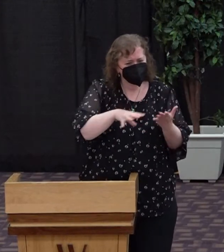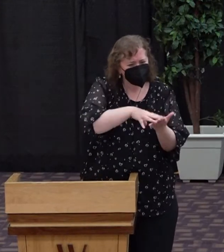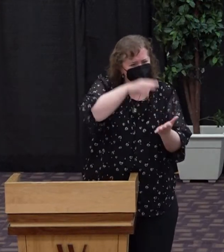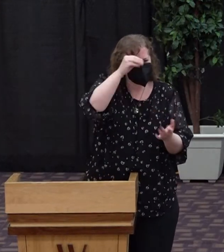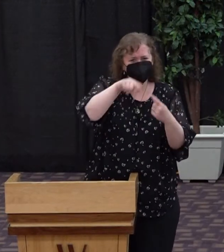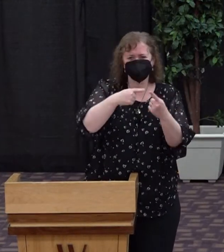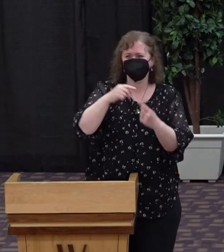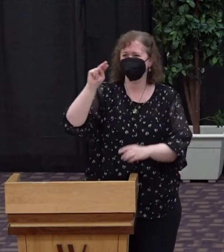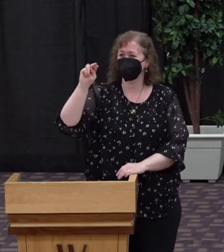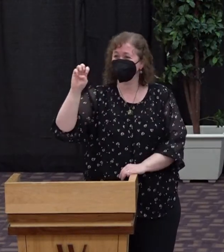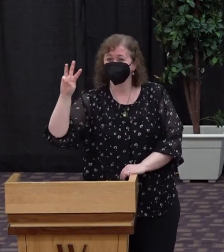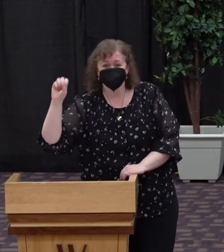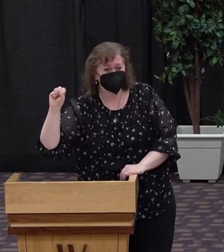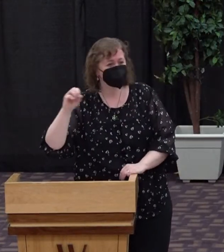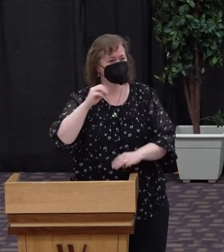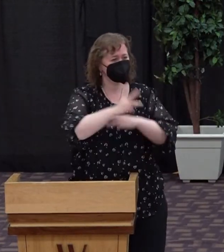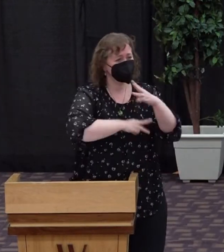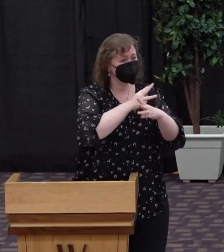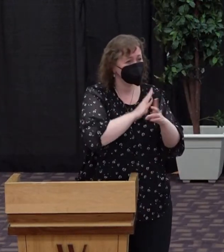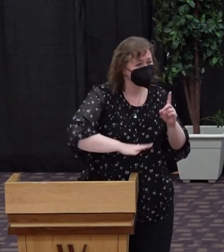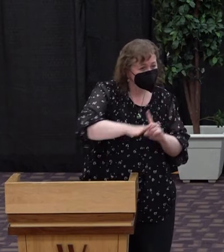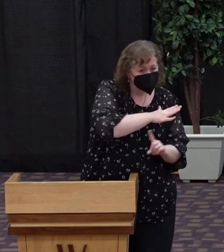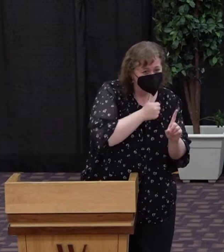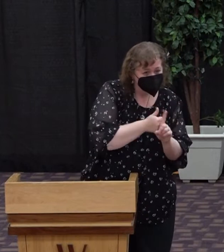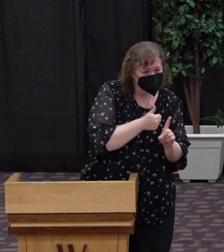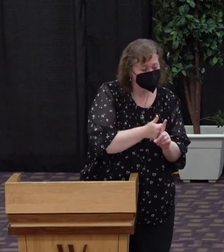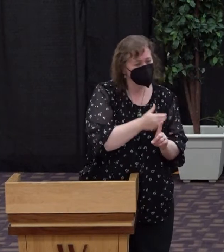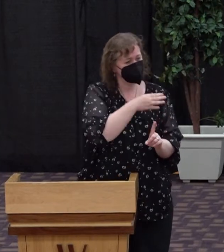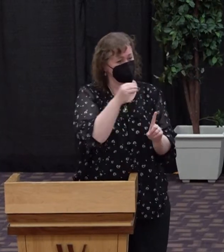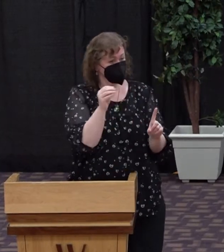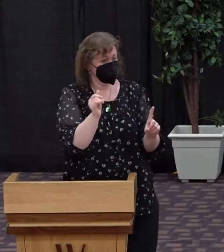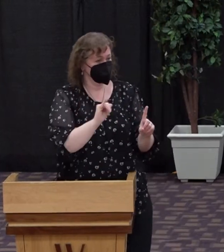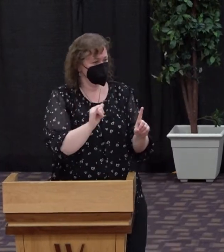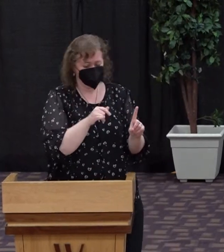This was very important for the students to learn about the news and the world around them.